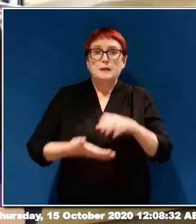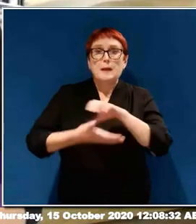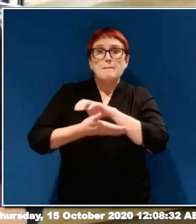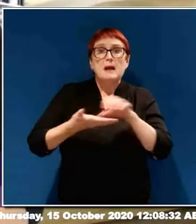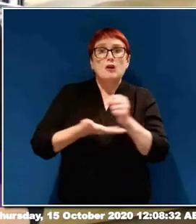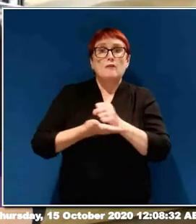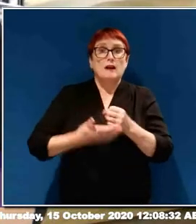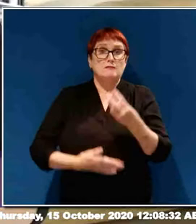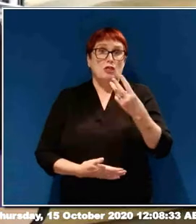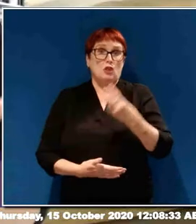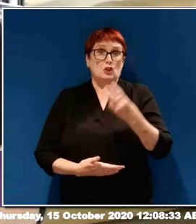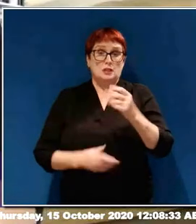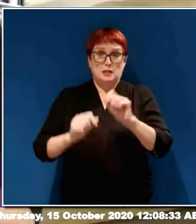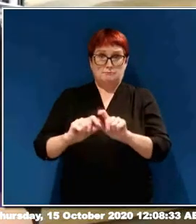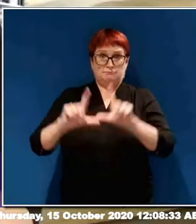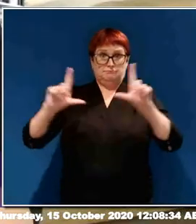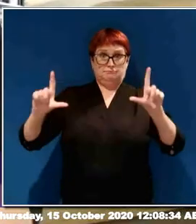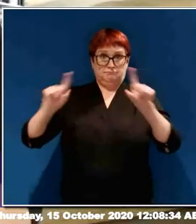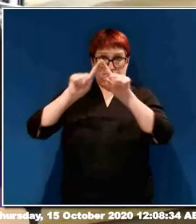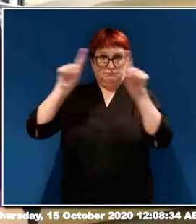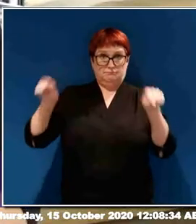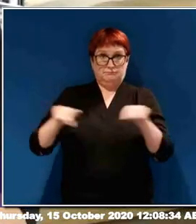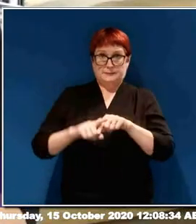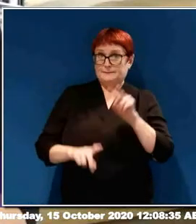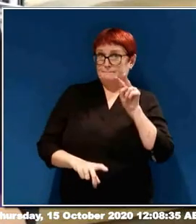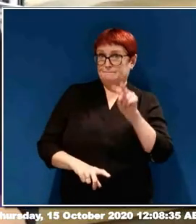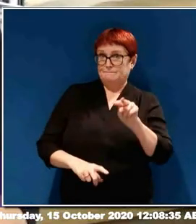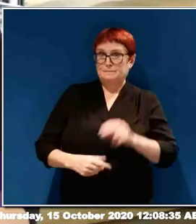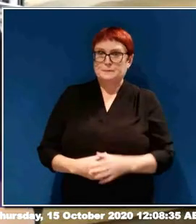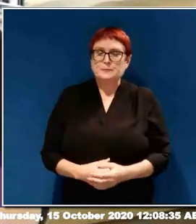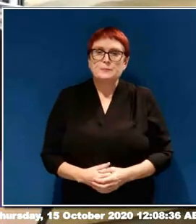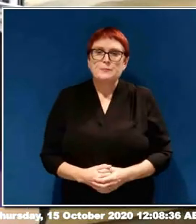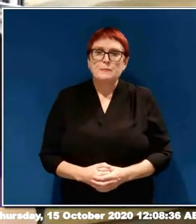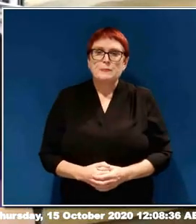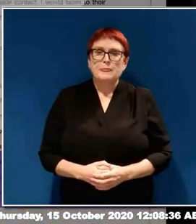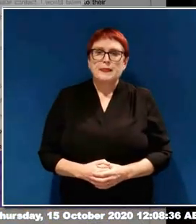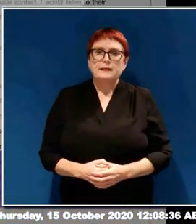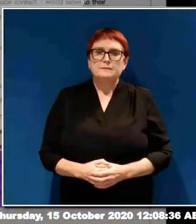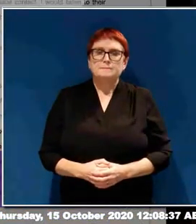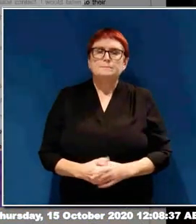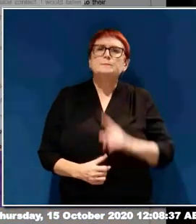there by mentioning that PEOs receive requests, but I want to go over to the